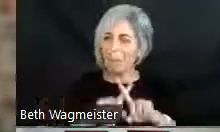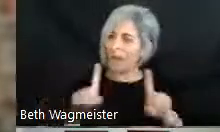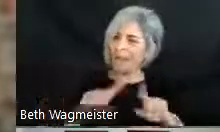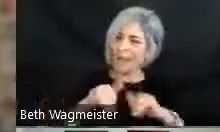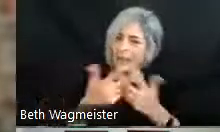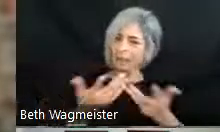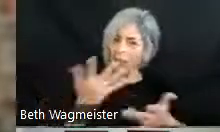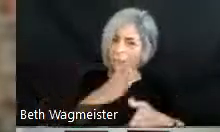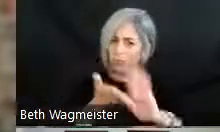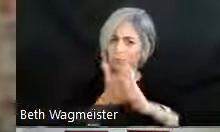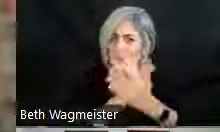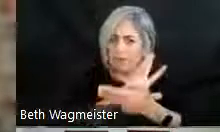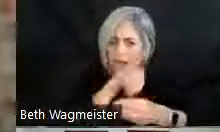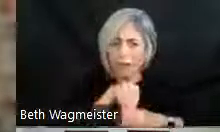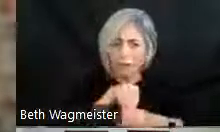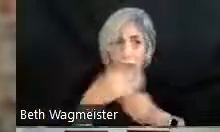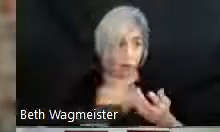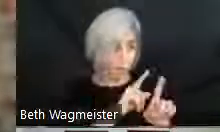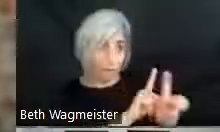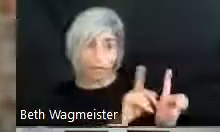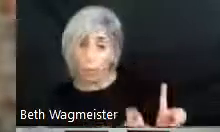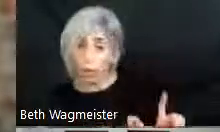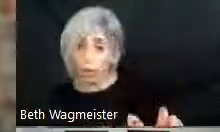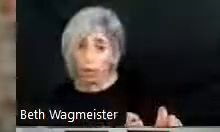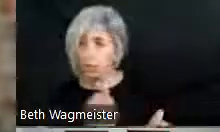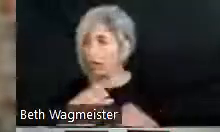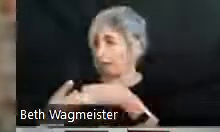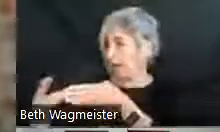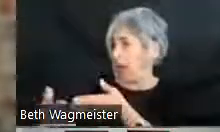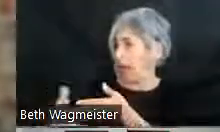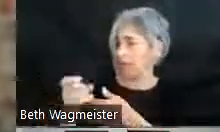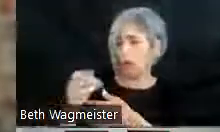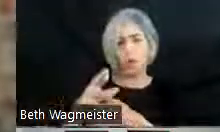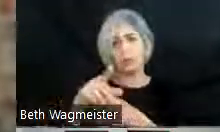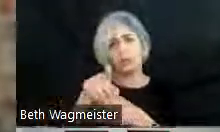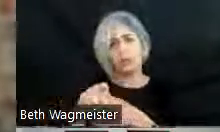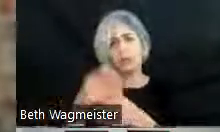into it? Did you have a mentor? Did you have a guide? Or were you someone like me who was